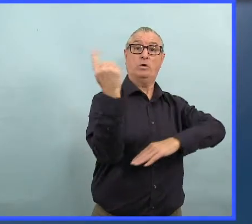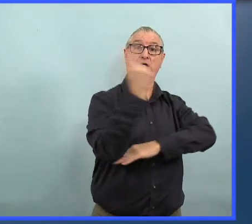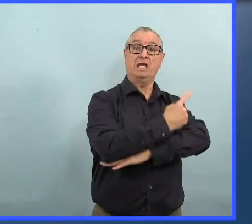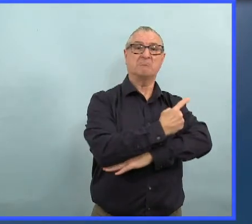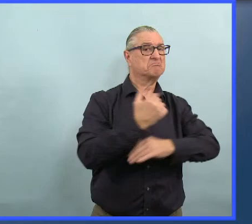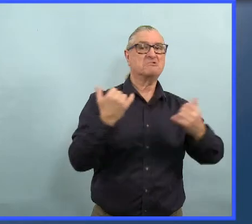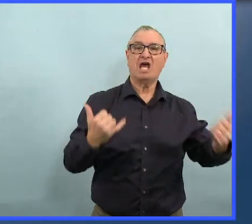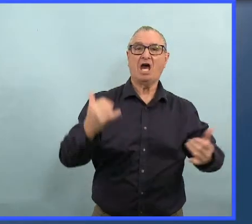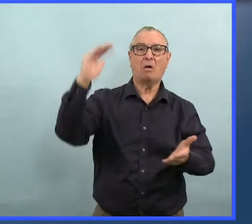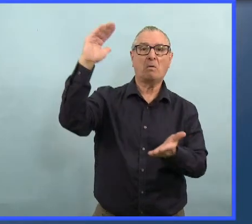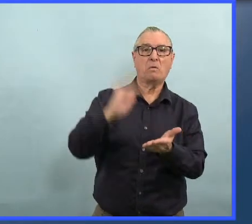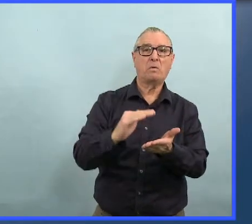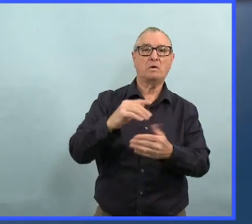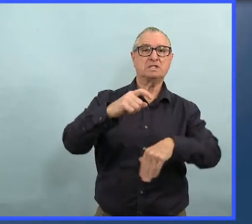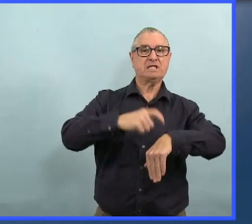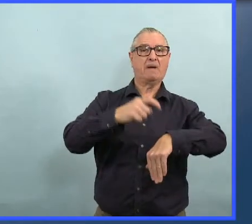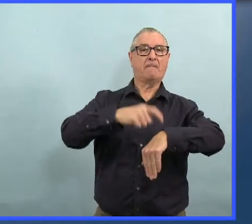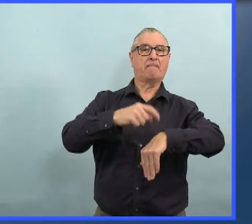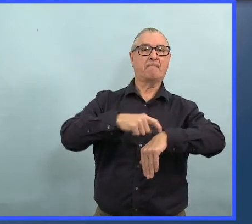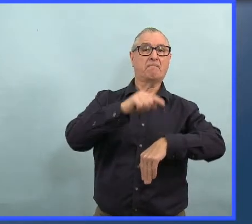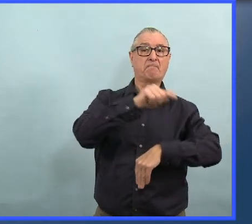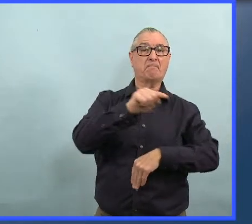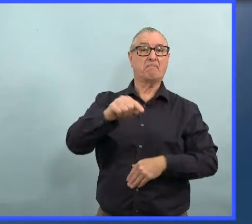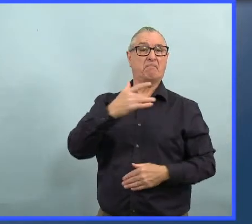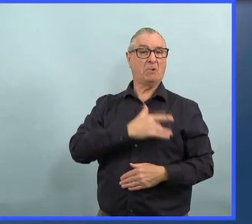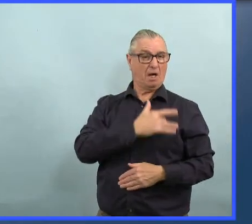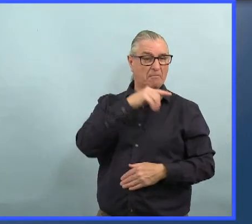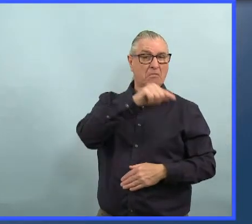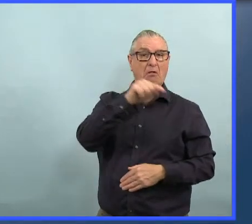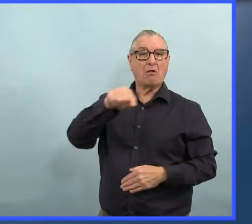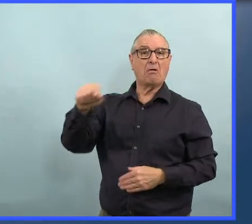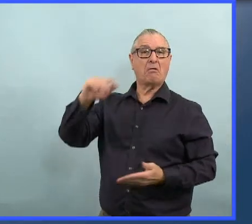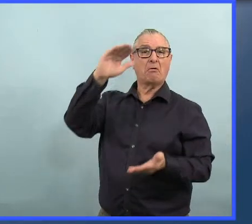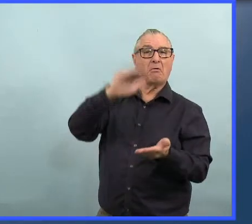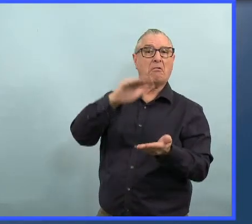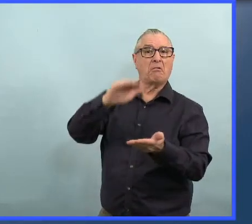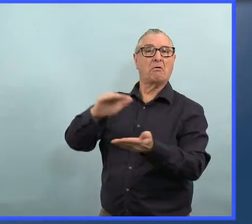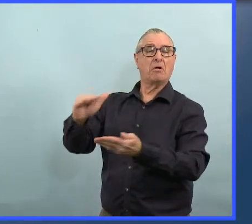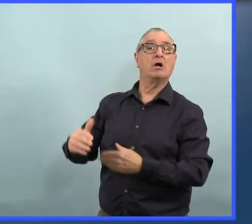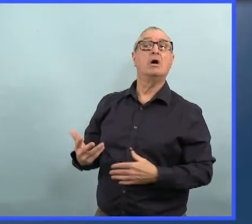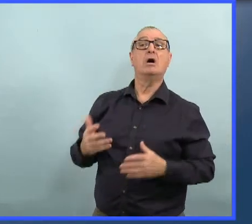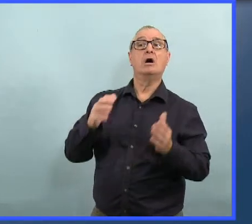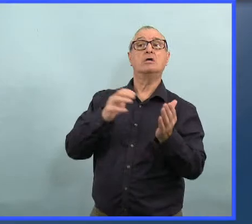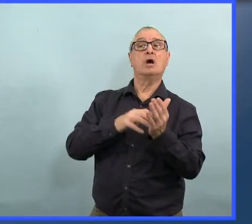dr tam said yesterday omicron is not infectious for a shorter amount of time compared to previous